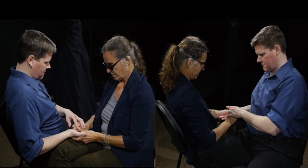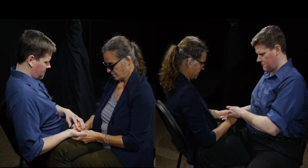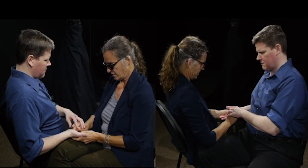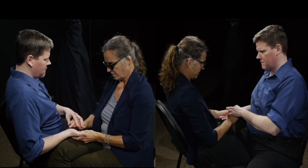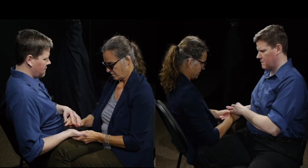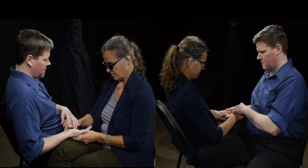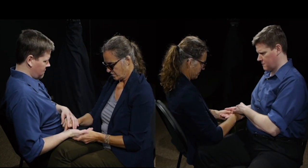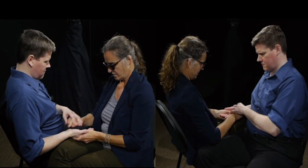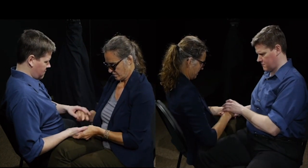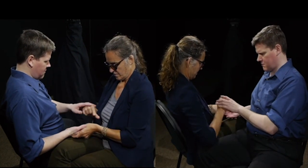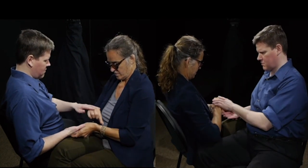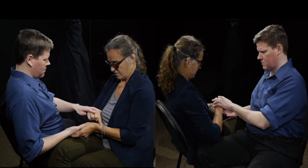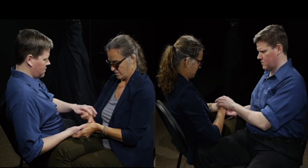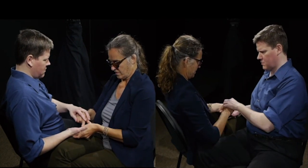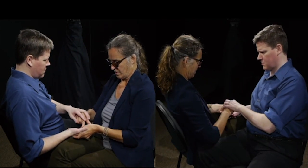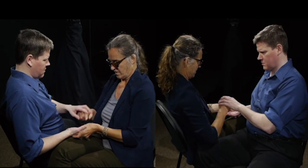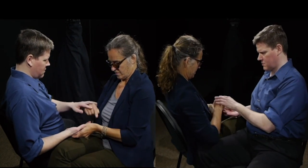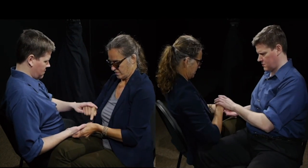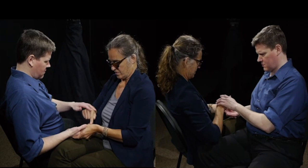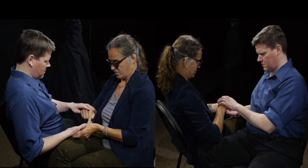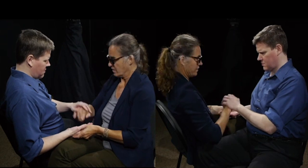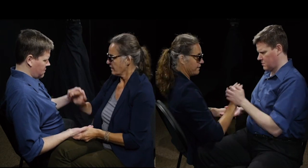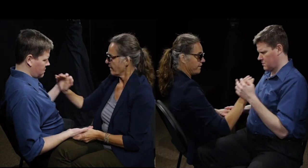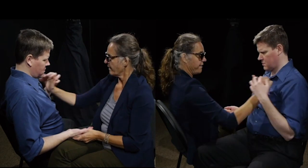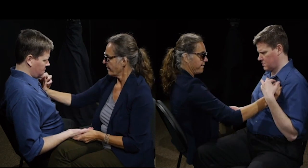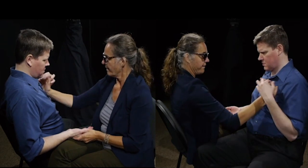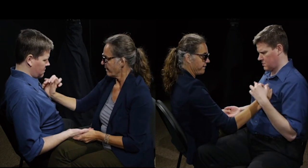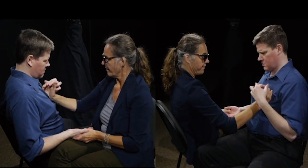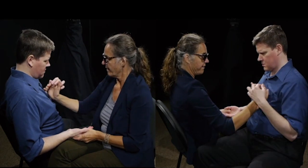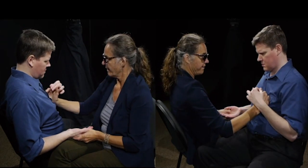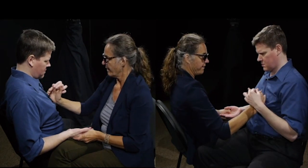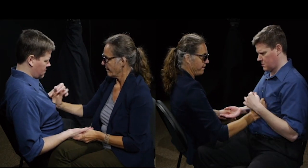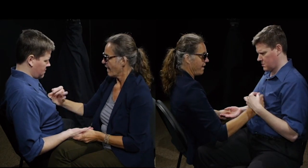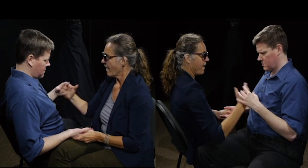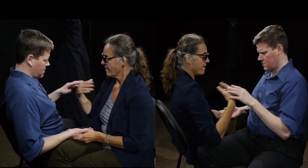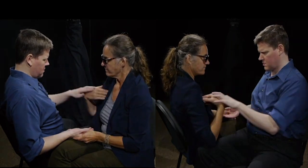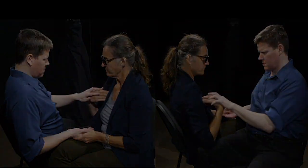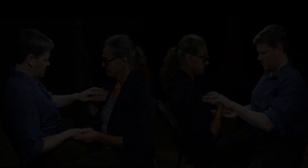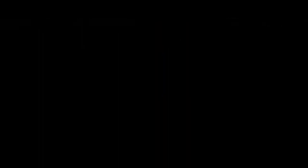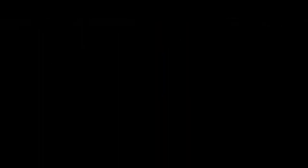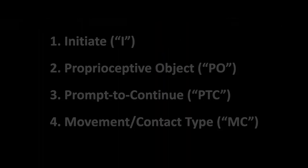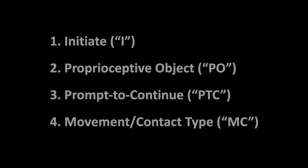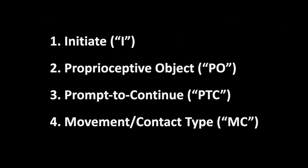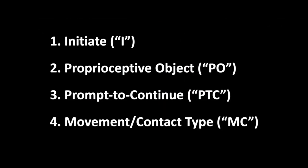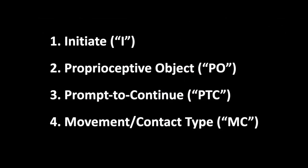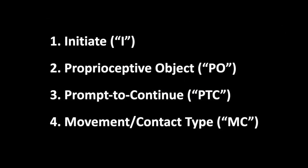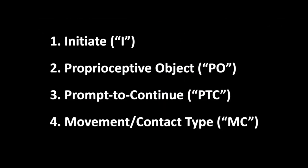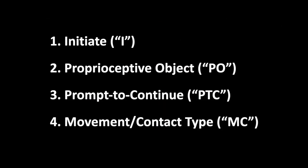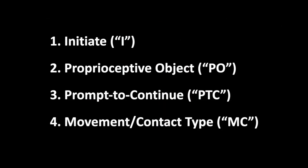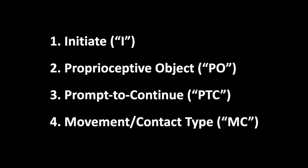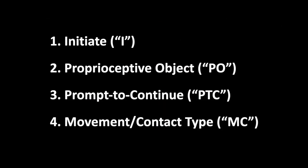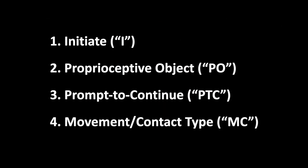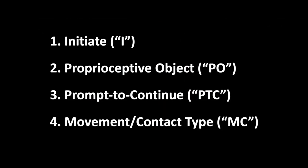as a kind of anchor point, while other locations are specified in relation to the anchor on the same PO. Just like the other units, there is an inventory of PTCs.